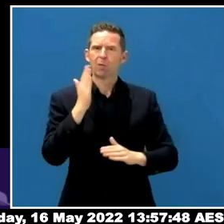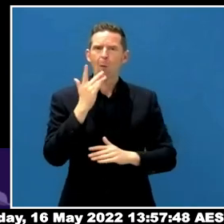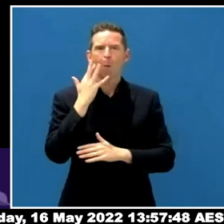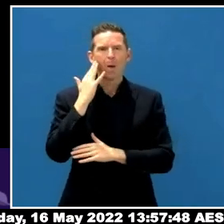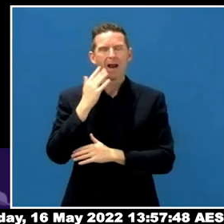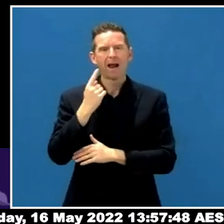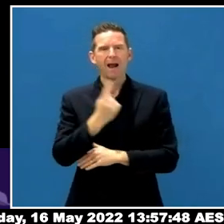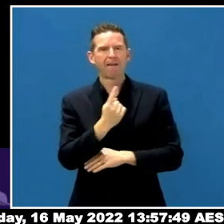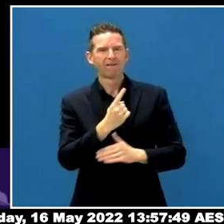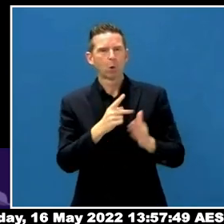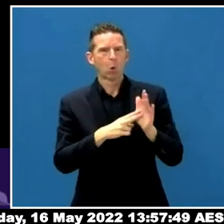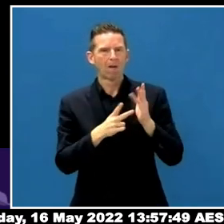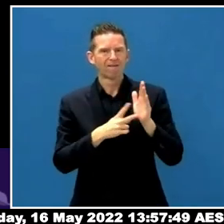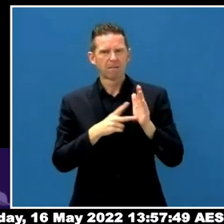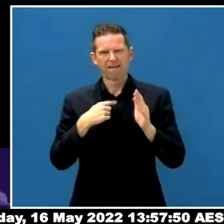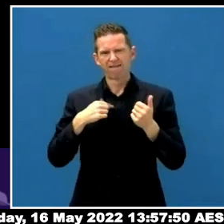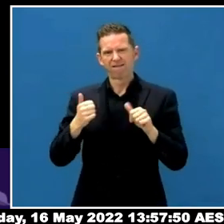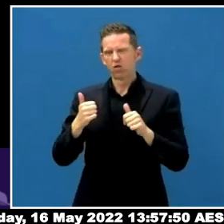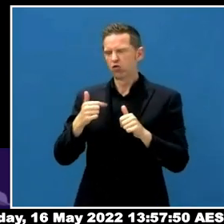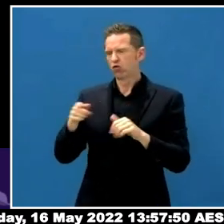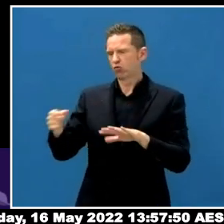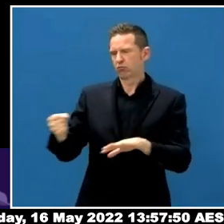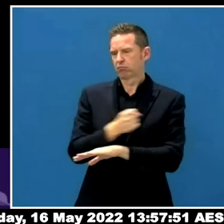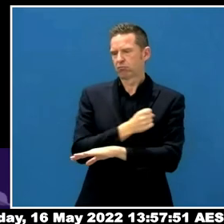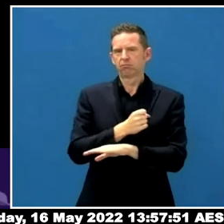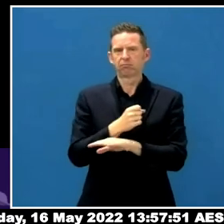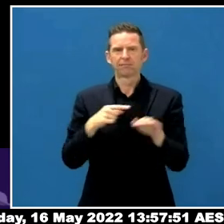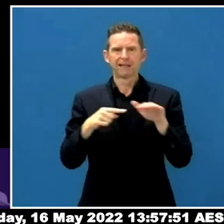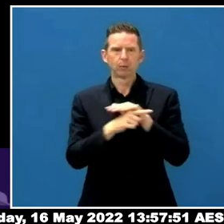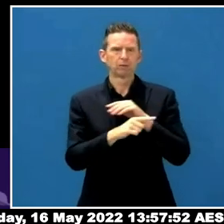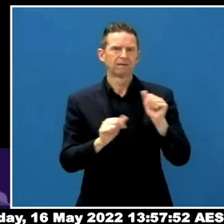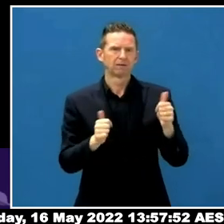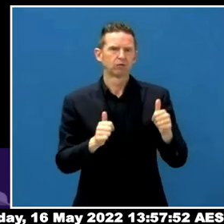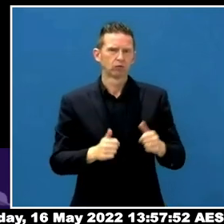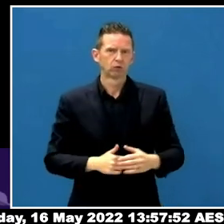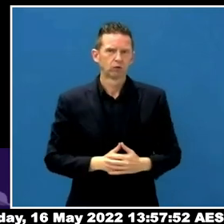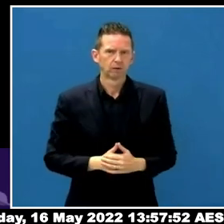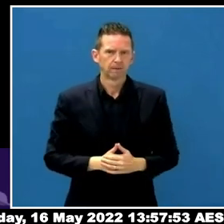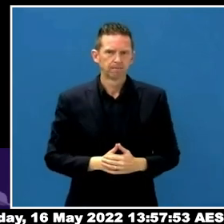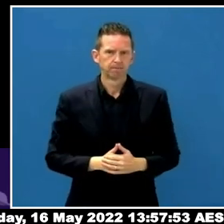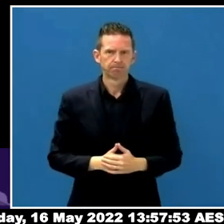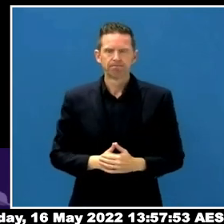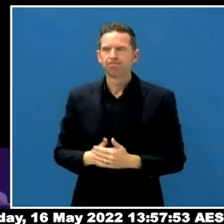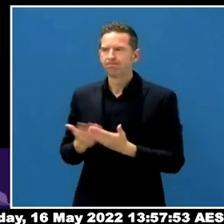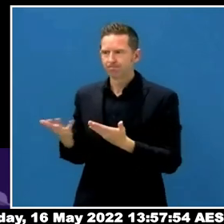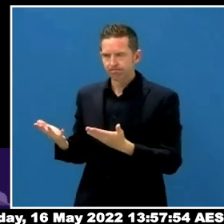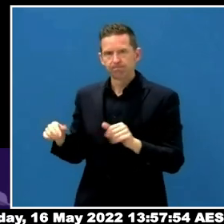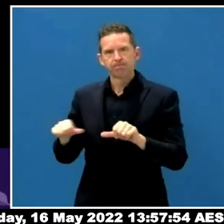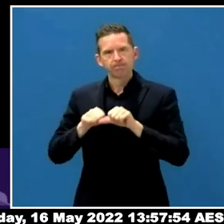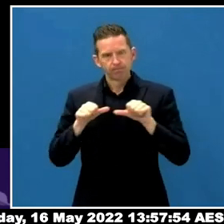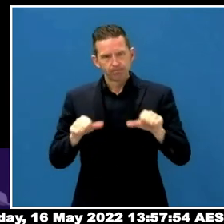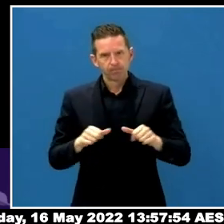that stage, yes. And just looking at this document on the first page, there's some bullet